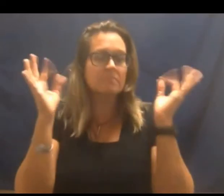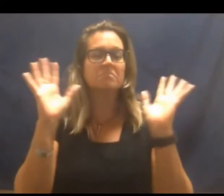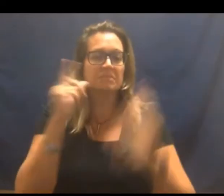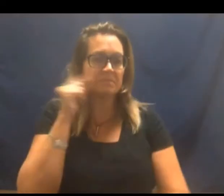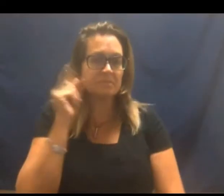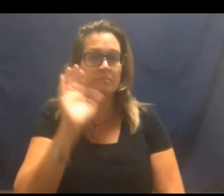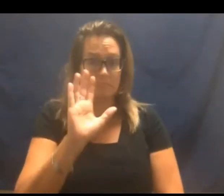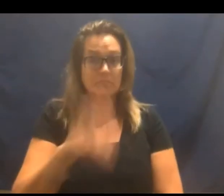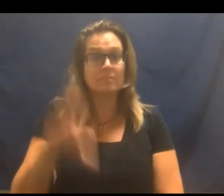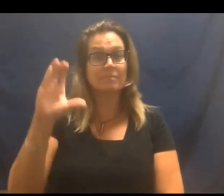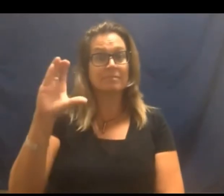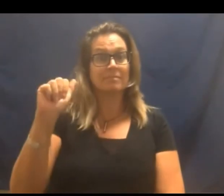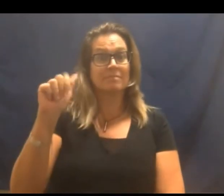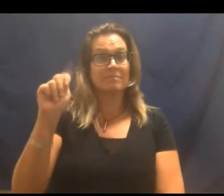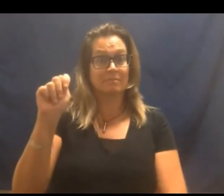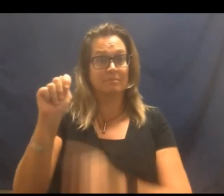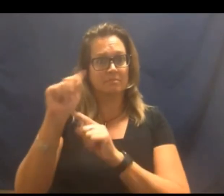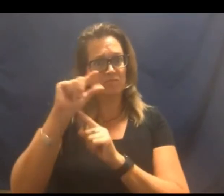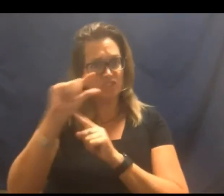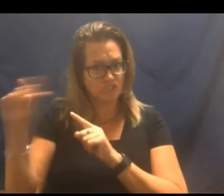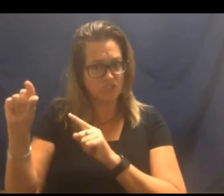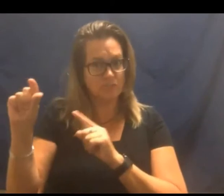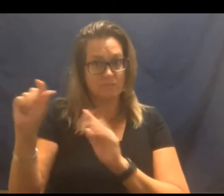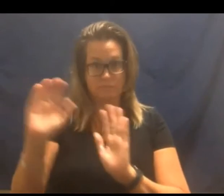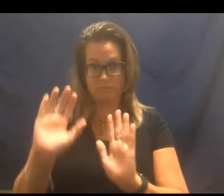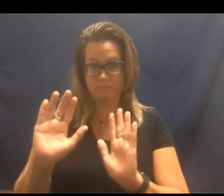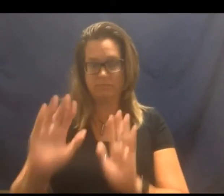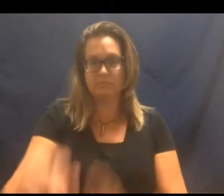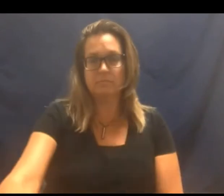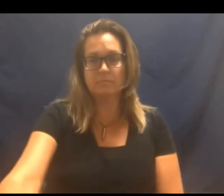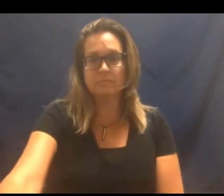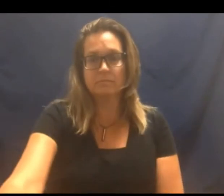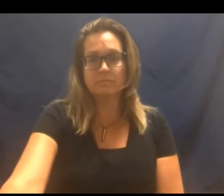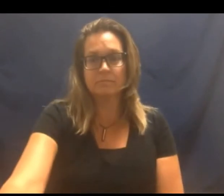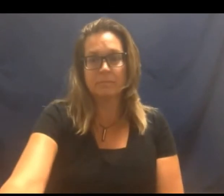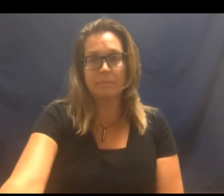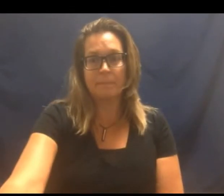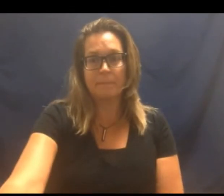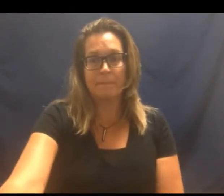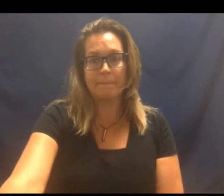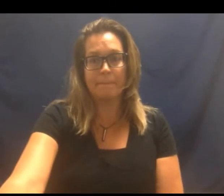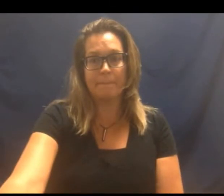signs here for "cat." But when you're writing it out it's gonna be all capital